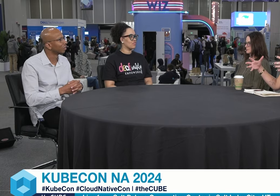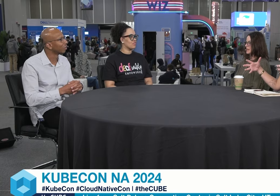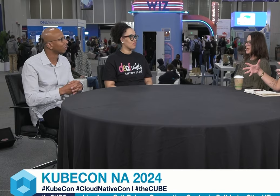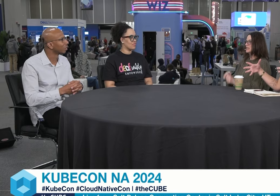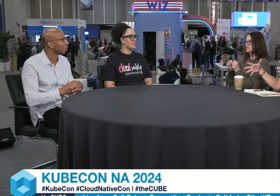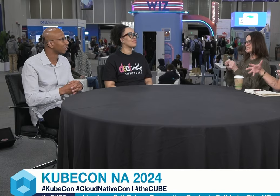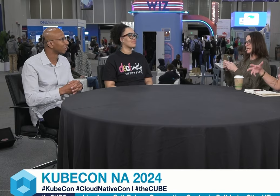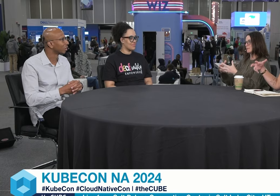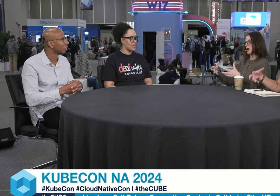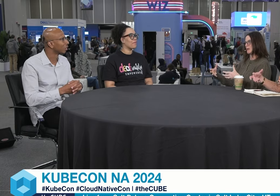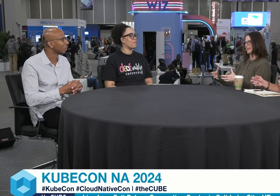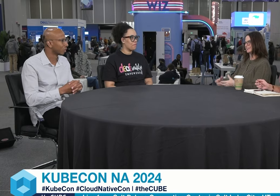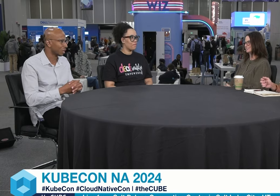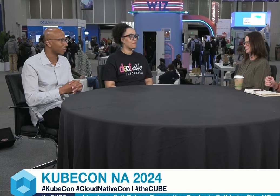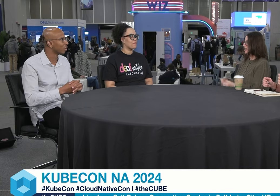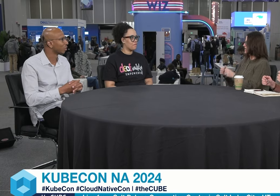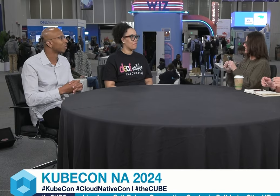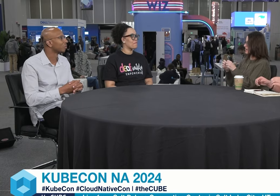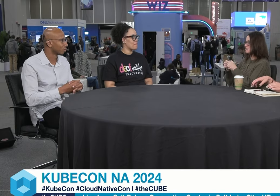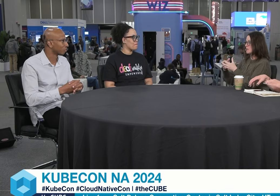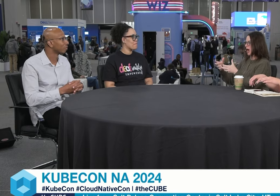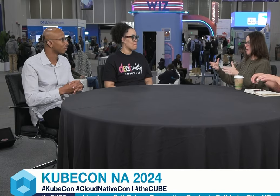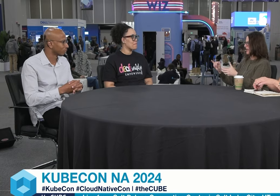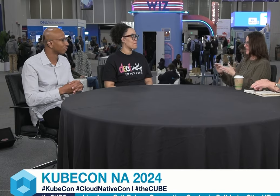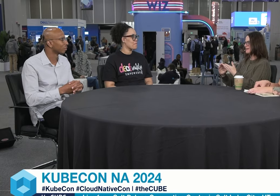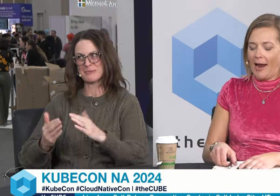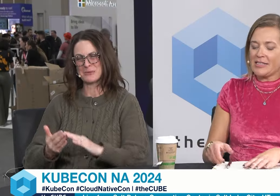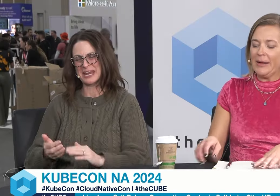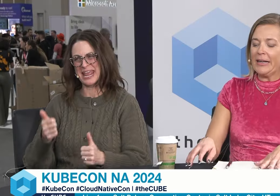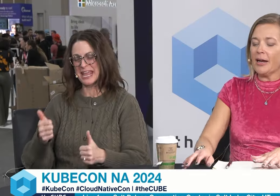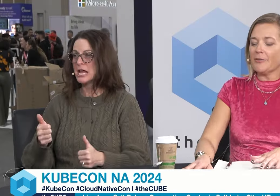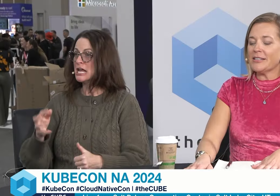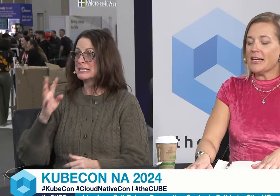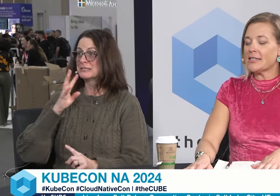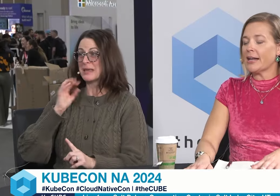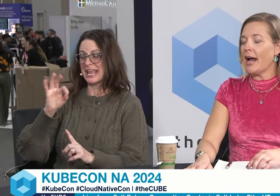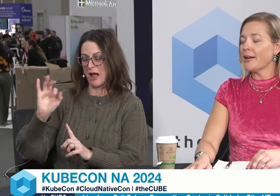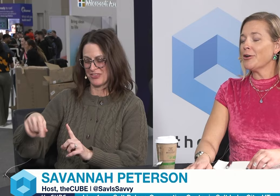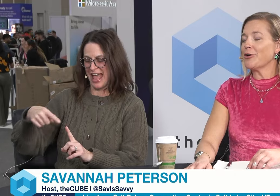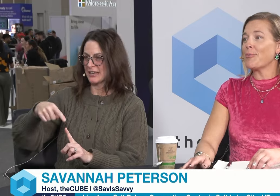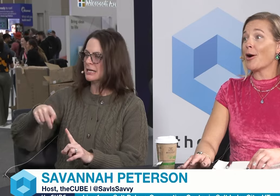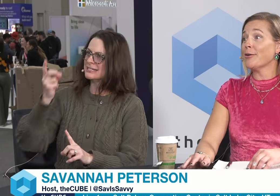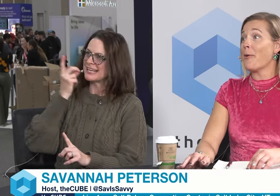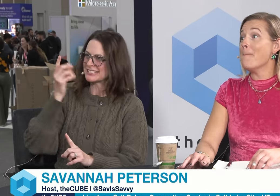Just keep growing, just grow in that community. Exactly. - Speaking of, Destiny, I know you're a part